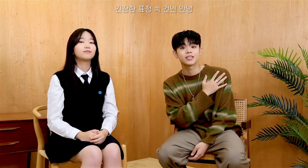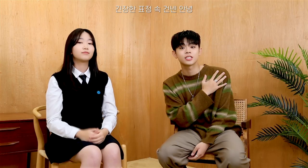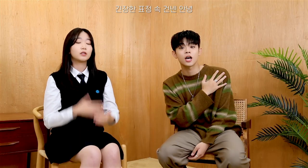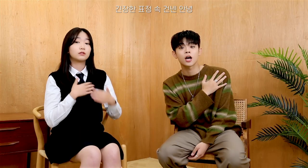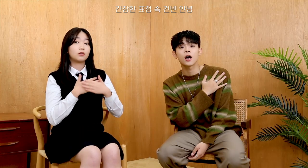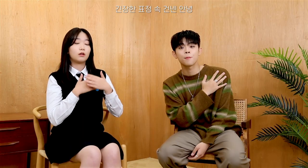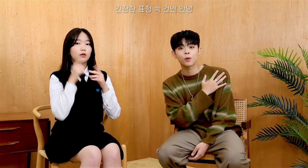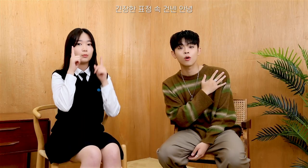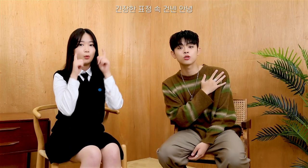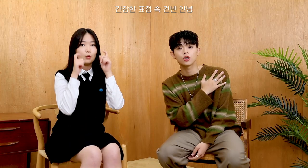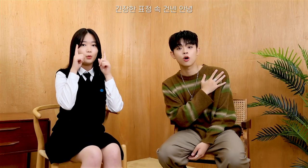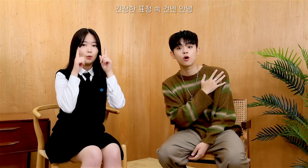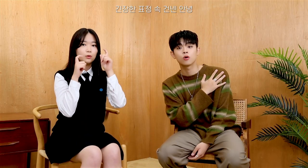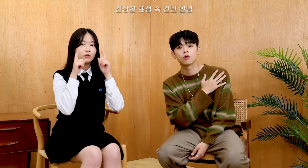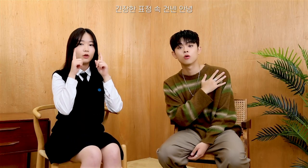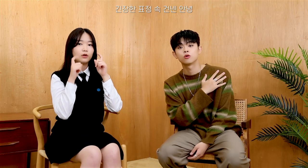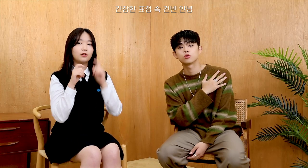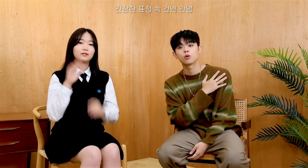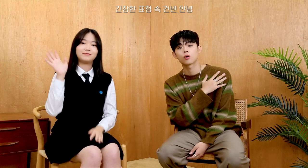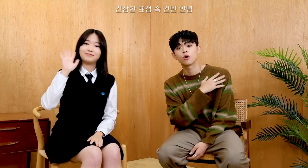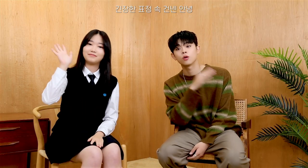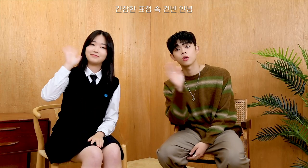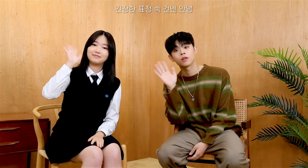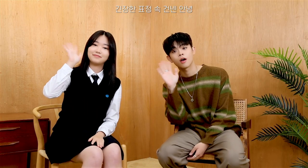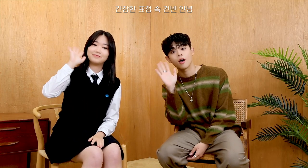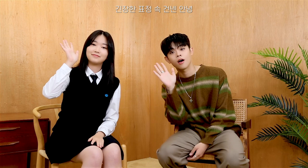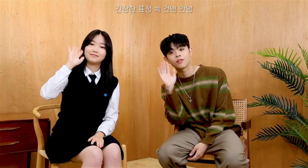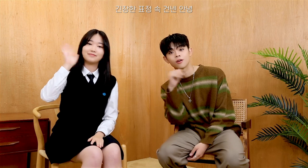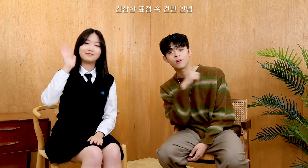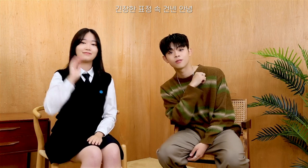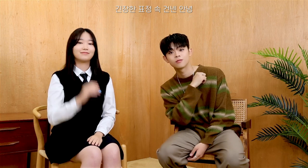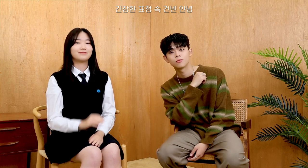In a tense look I said "Hello"